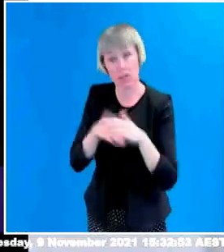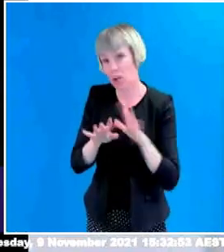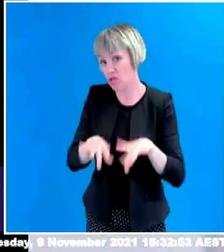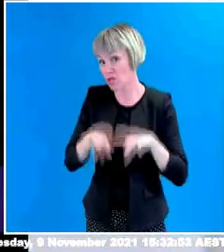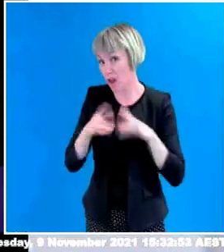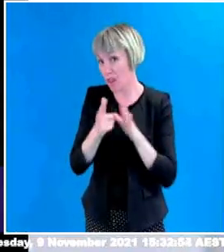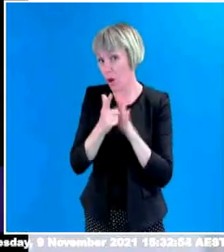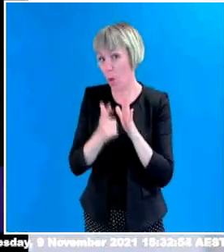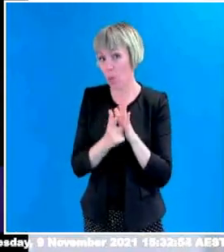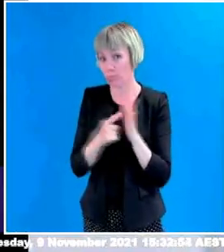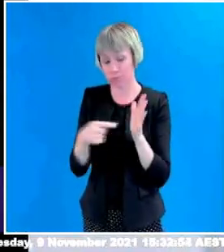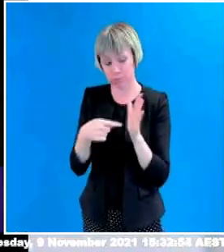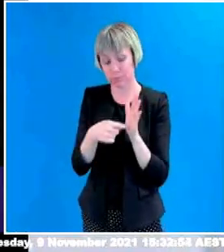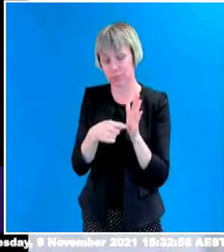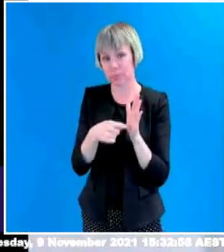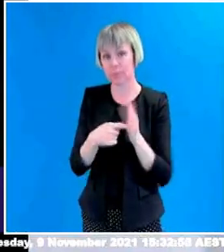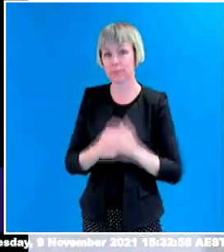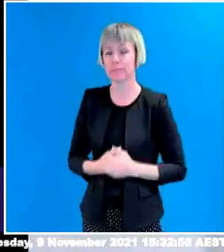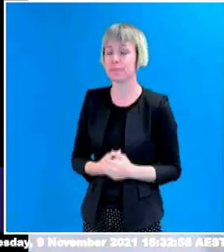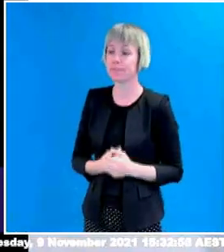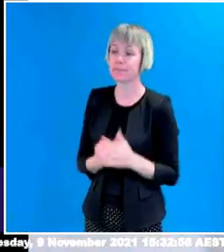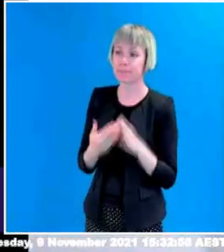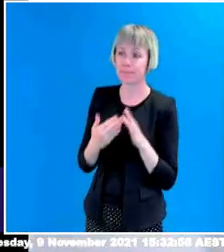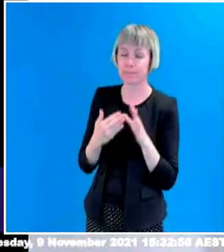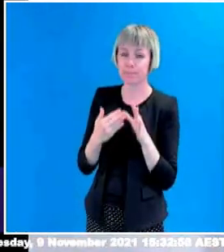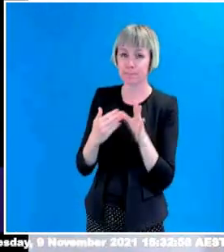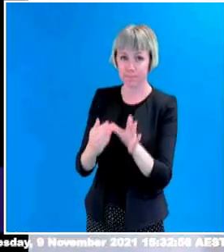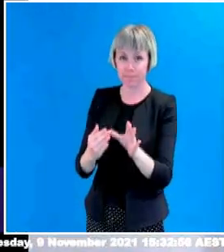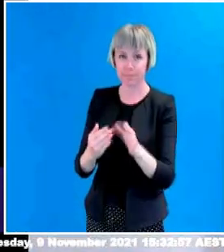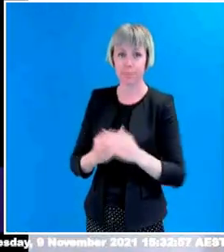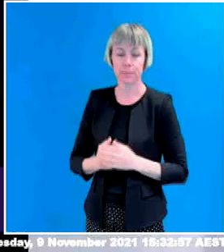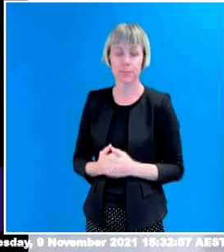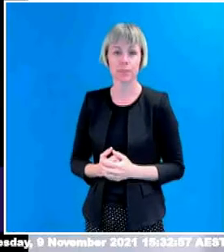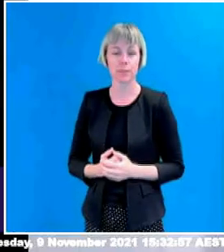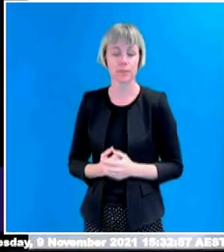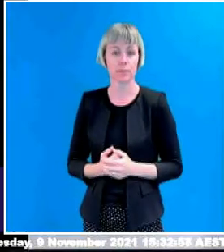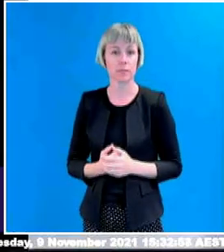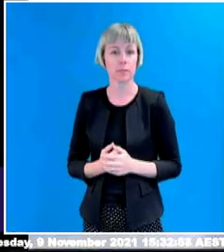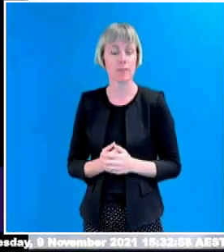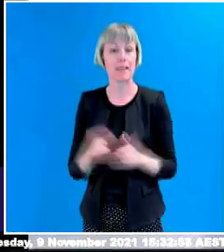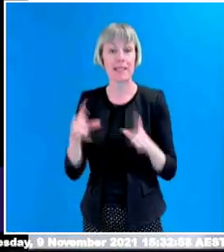Obviously, as I mentioned earlier, the Disability Discrimination Act predated the Convention.